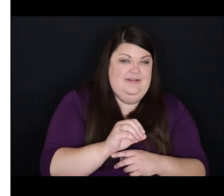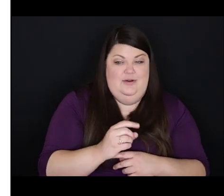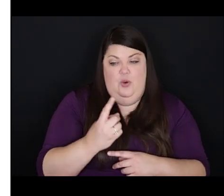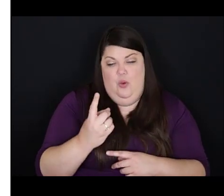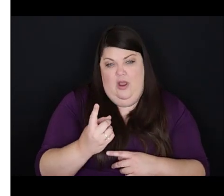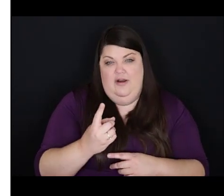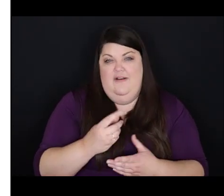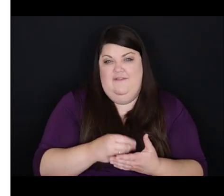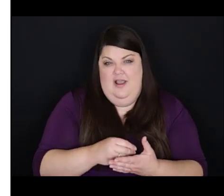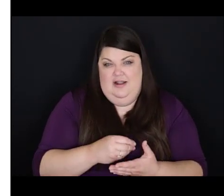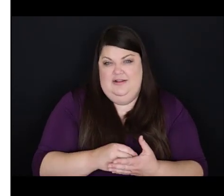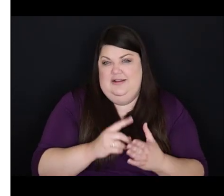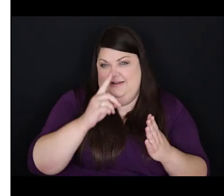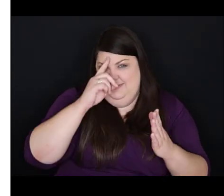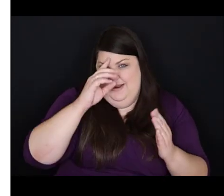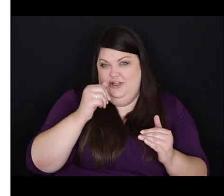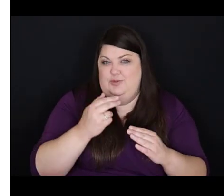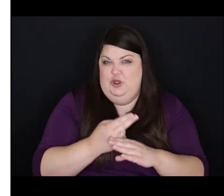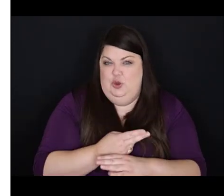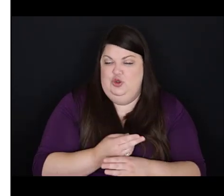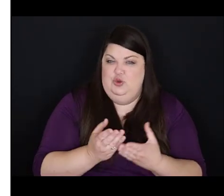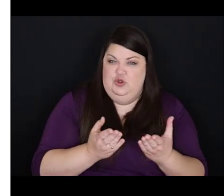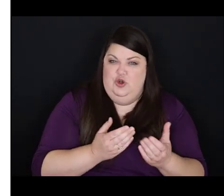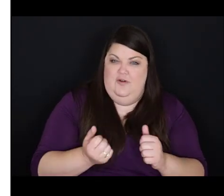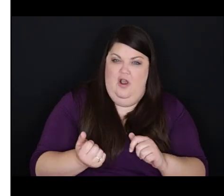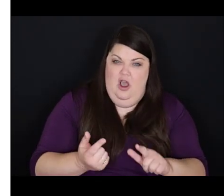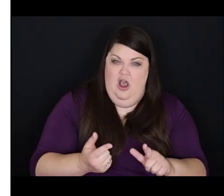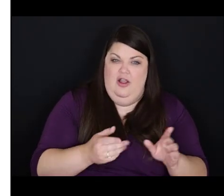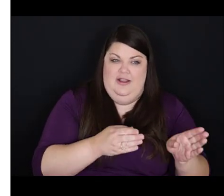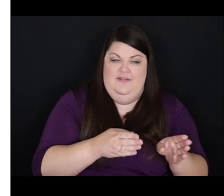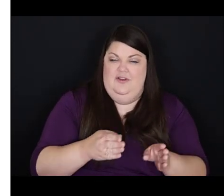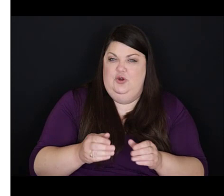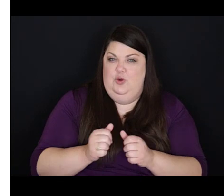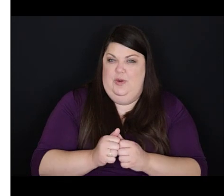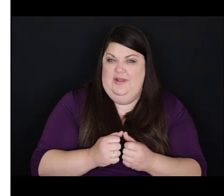to be used to serve all individuals with a Supported Employment plan.